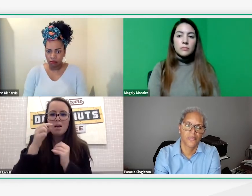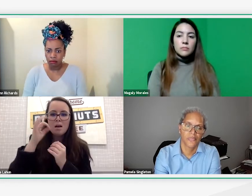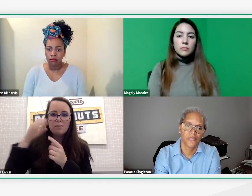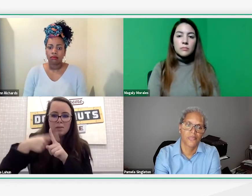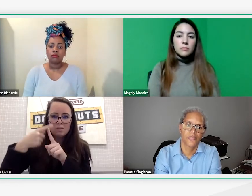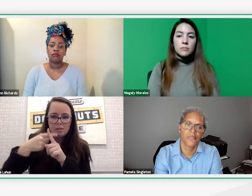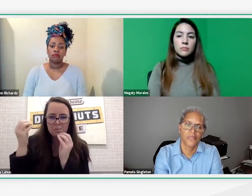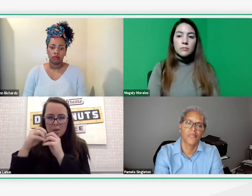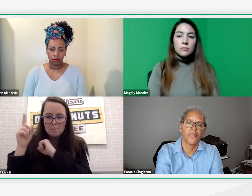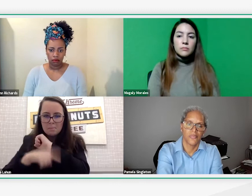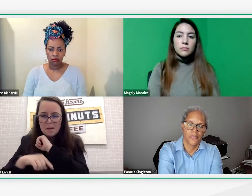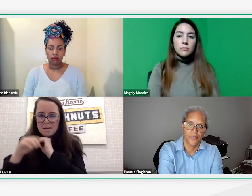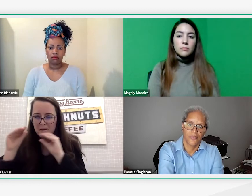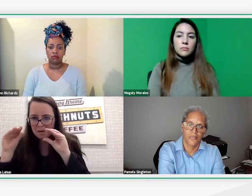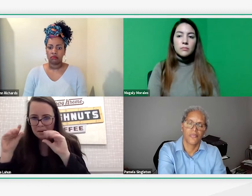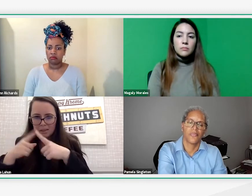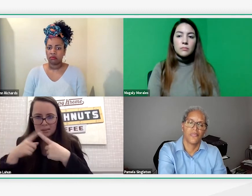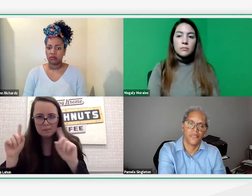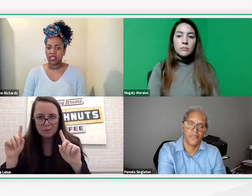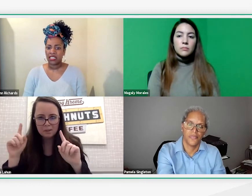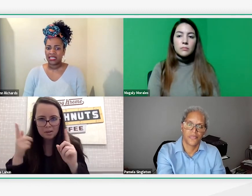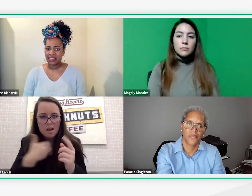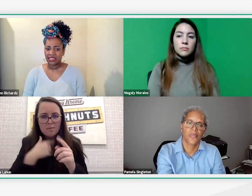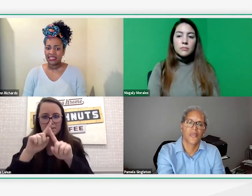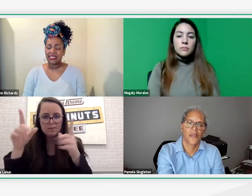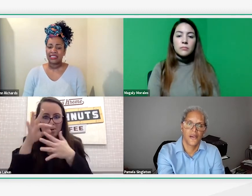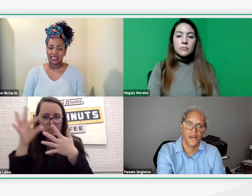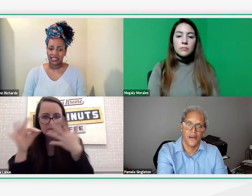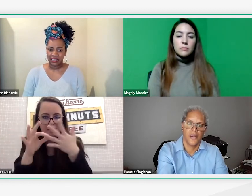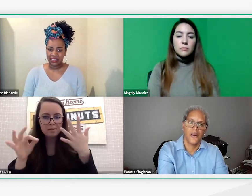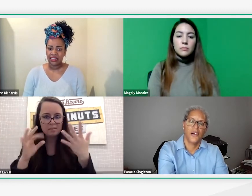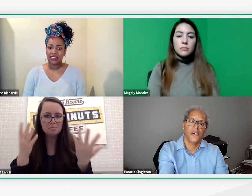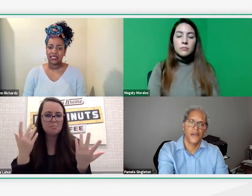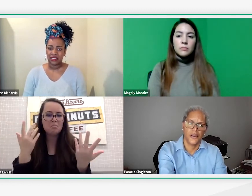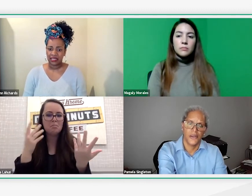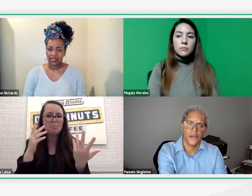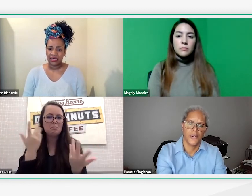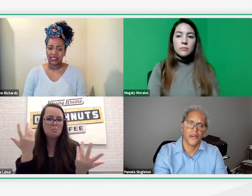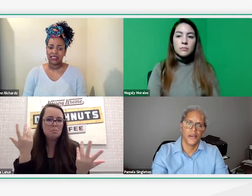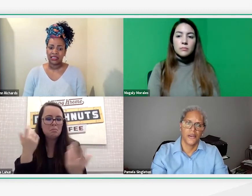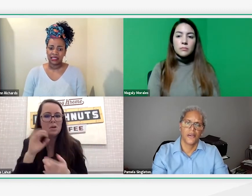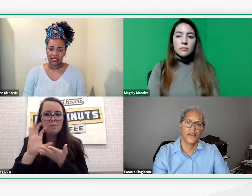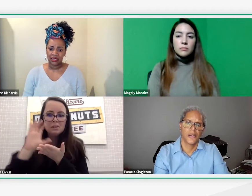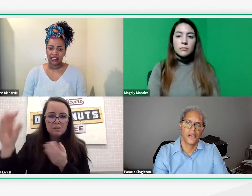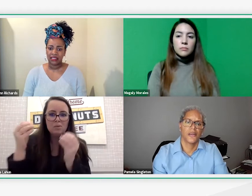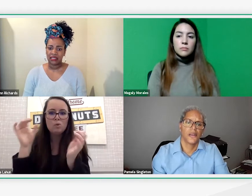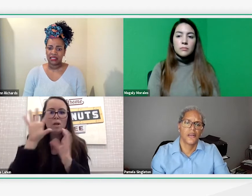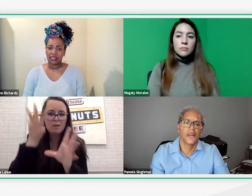don't get a penalty. Because if you don't pay, you end up getting a non-payment penalty.